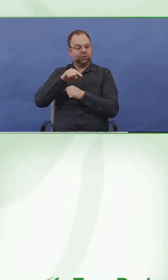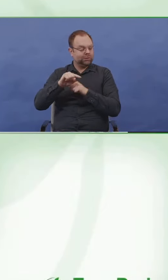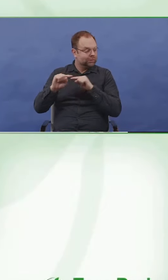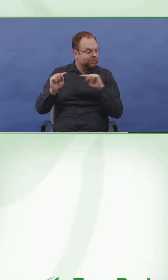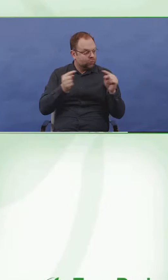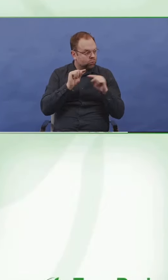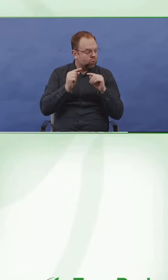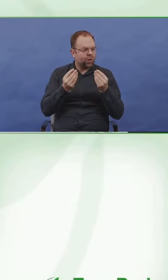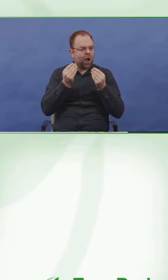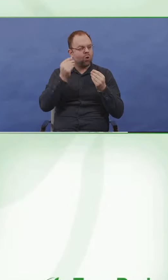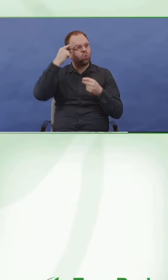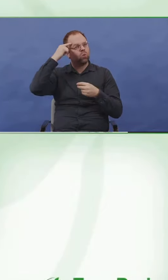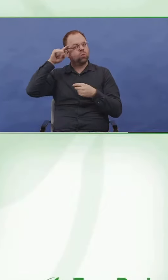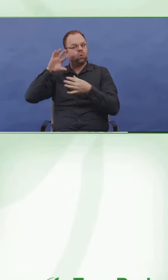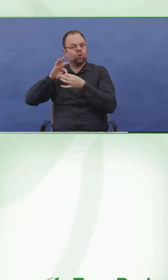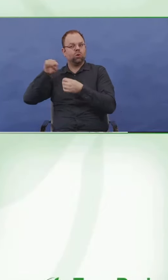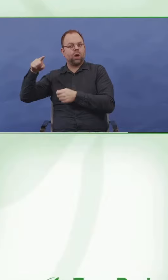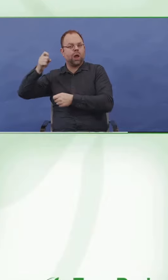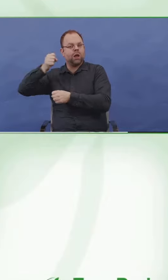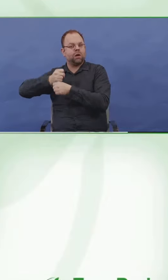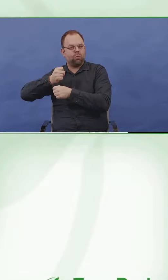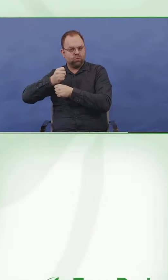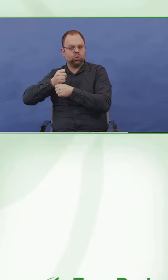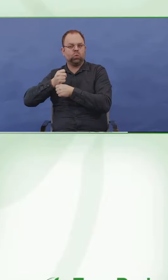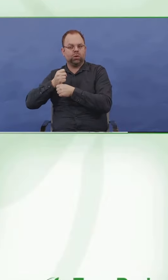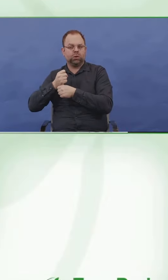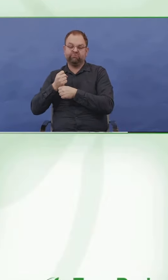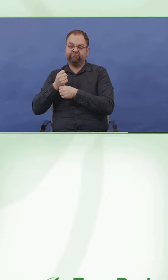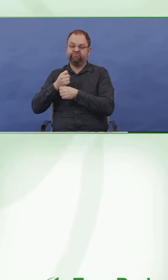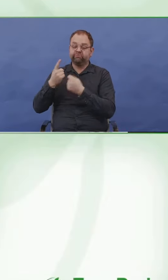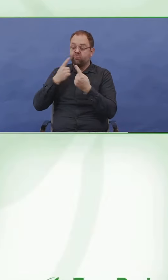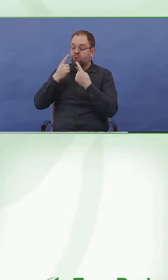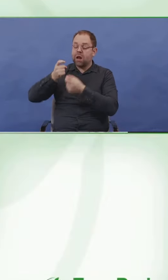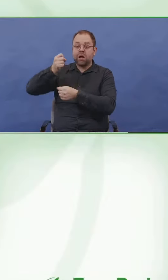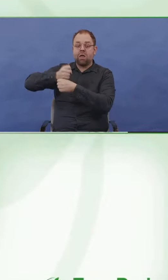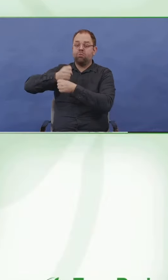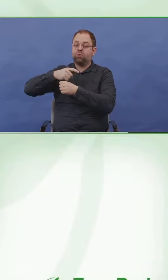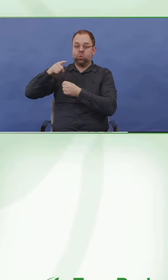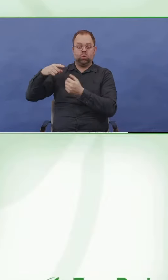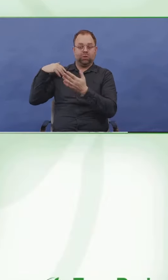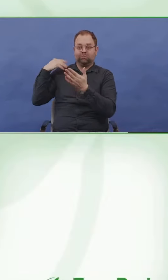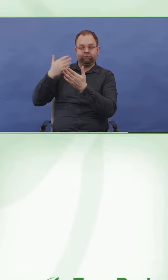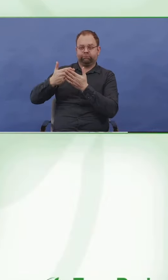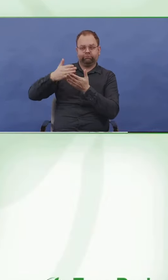with disabilities in the care discussion, to illustrate that I